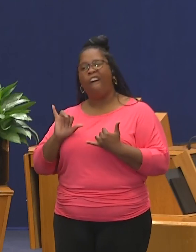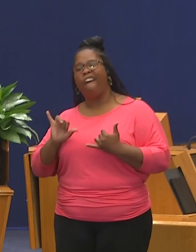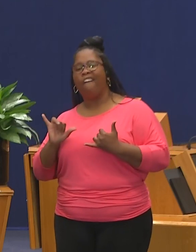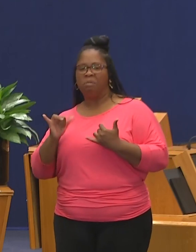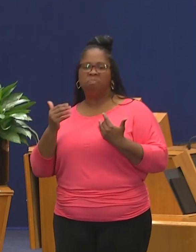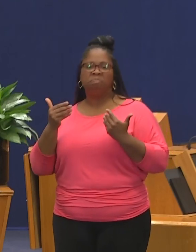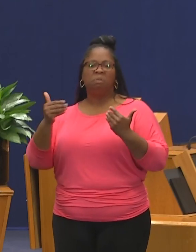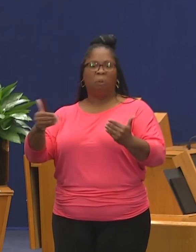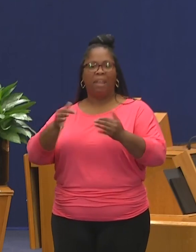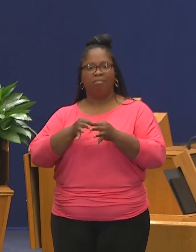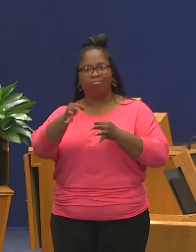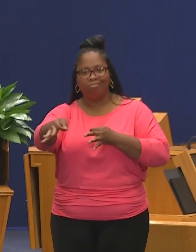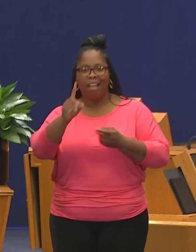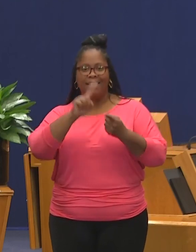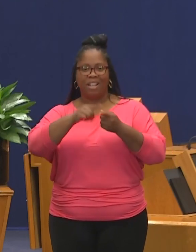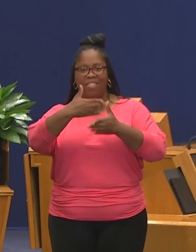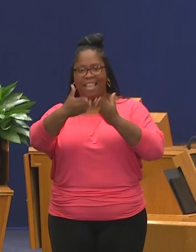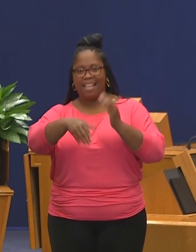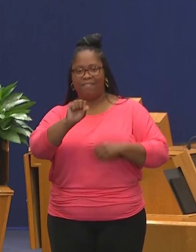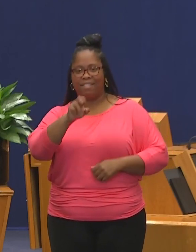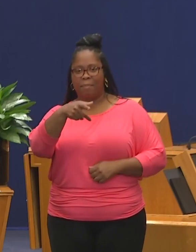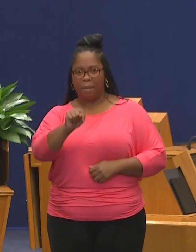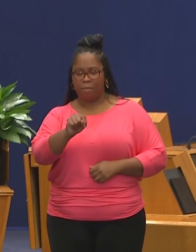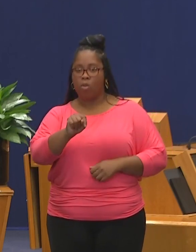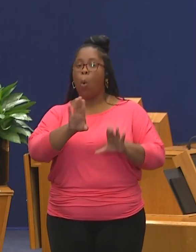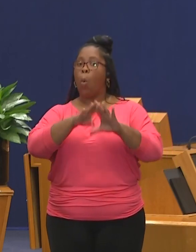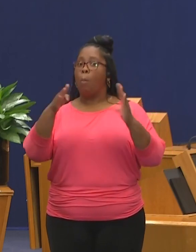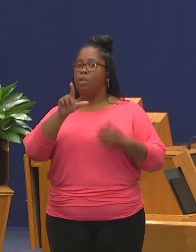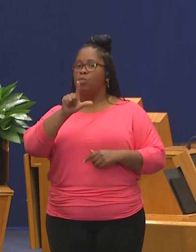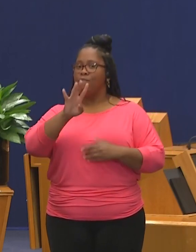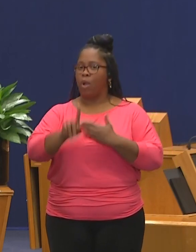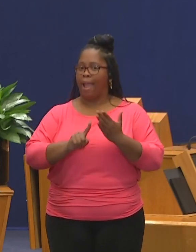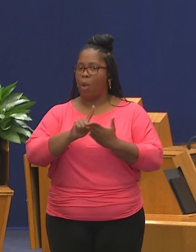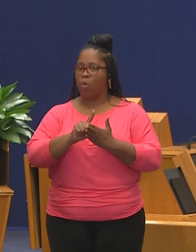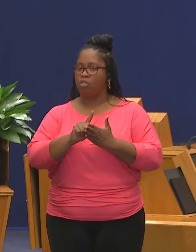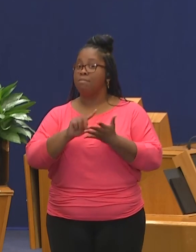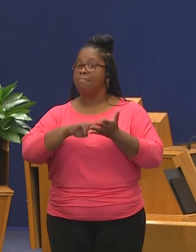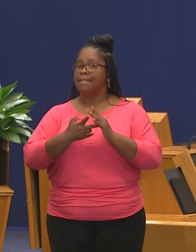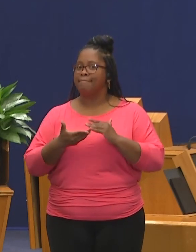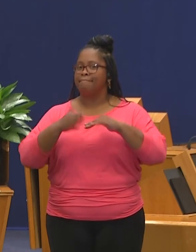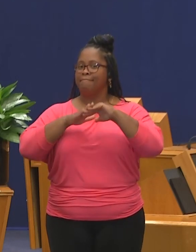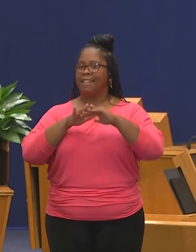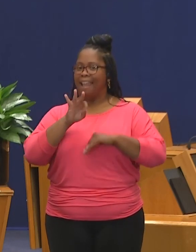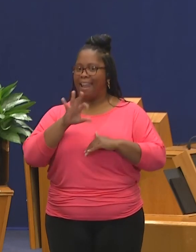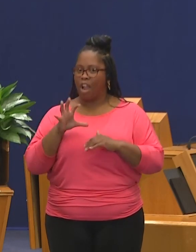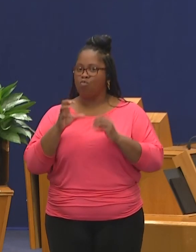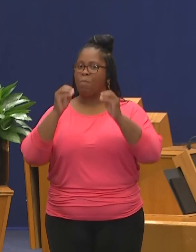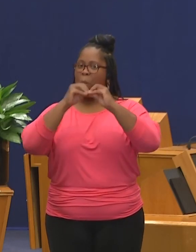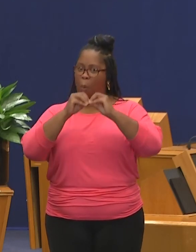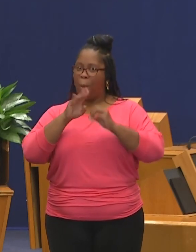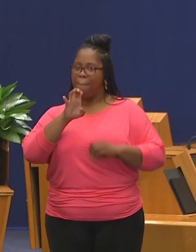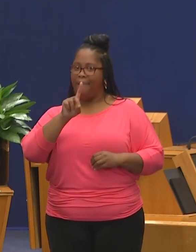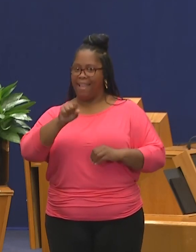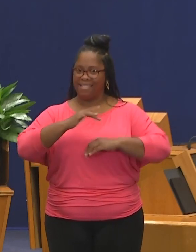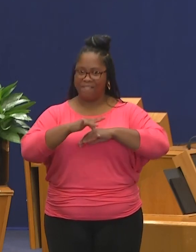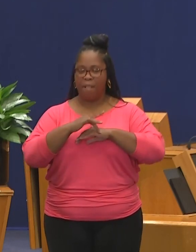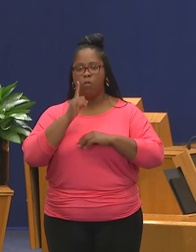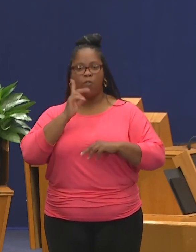MARCH 31ST, BUT OUR PROVIDERS HAVE EXTENDED THEIR PROGRAMS THROUGH THE END OF SEPTEMBER AND ARE OPEN 24 HOURS, BRINGING AN